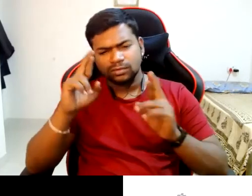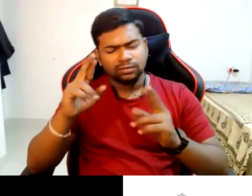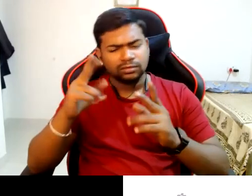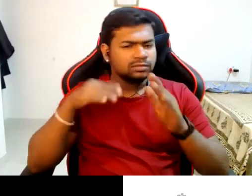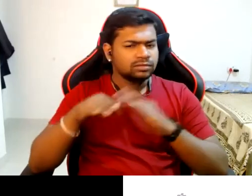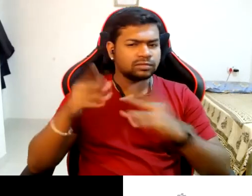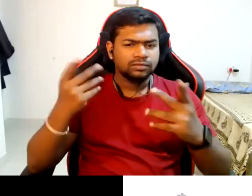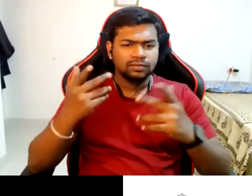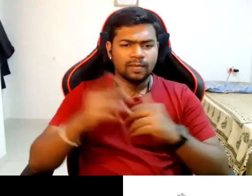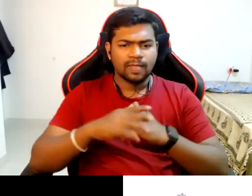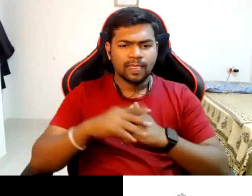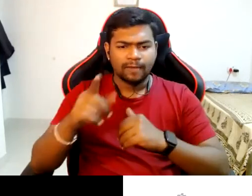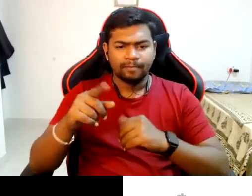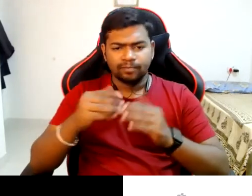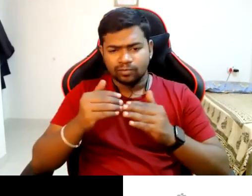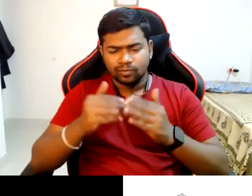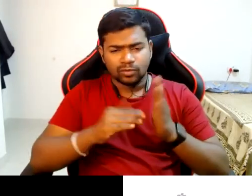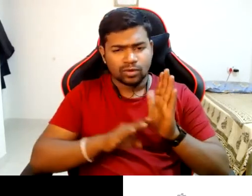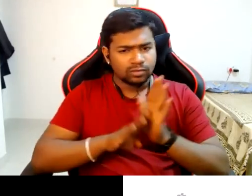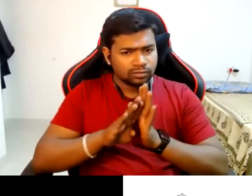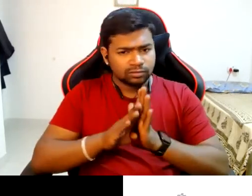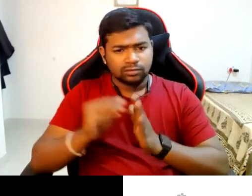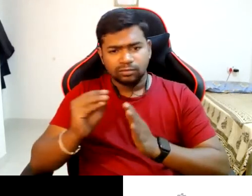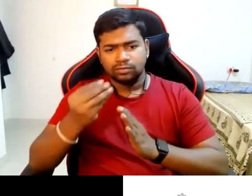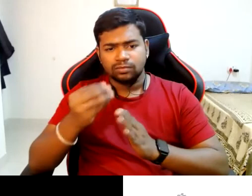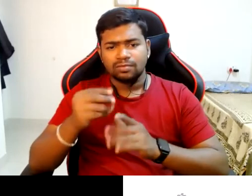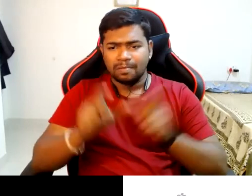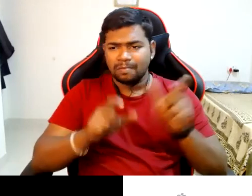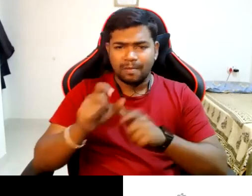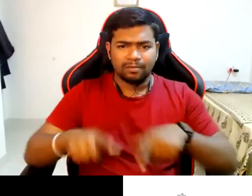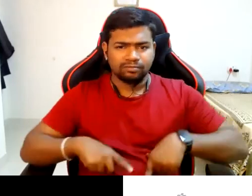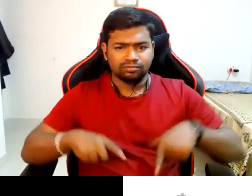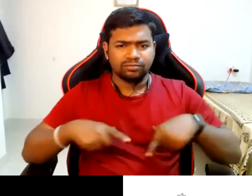improve so that life of people with hearing impairment can improve.